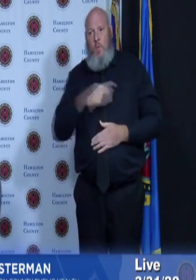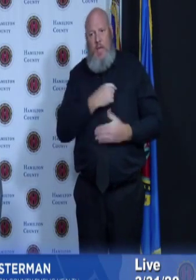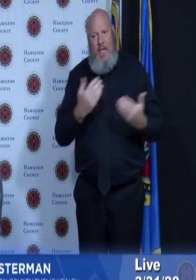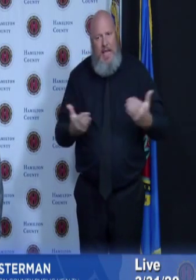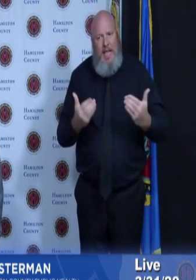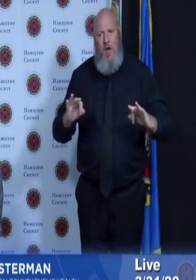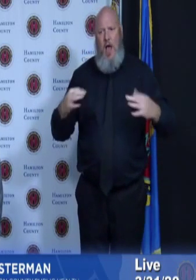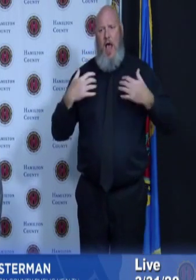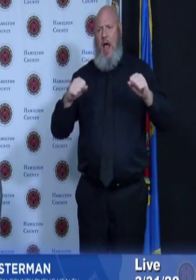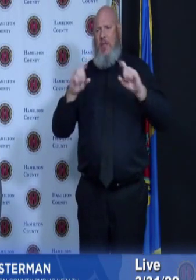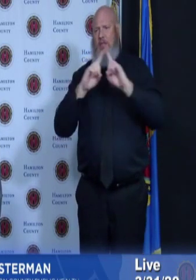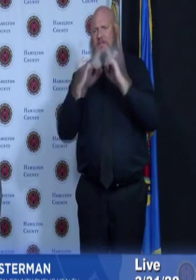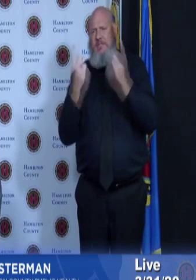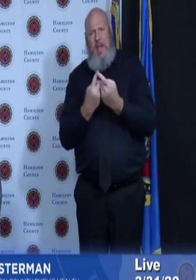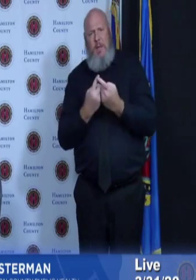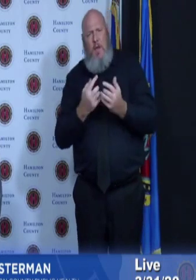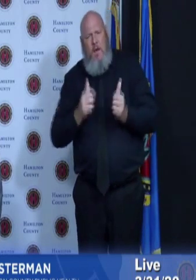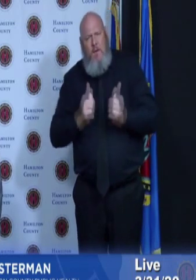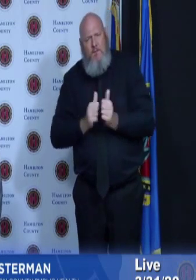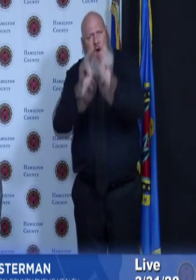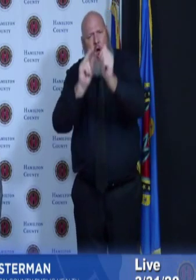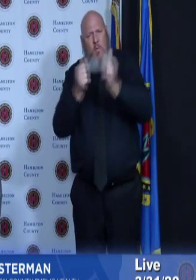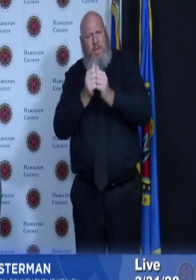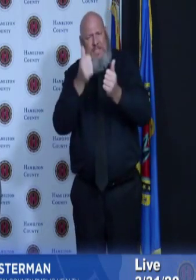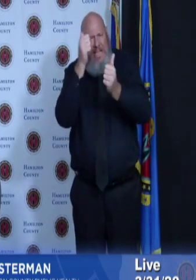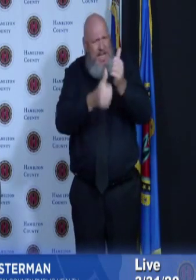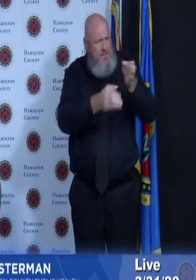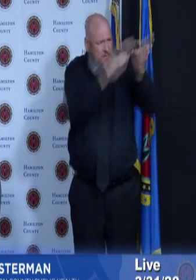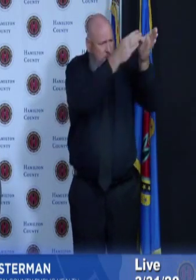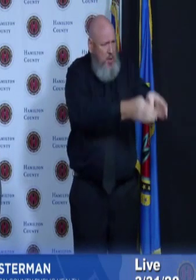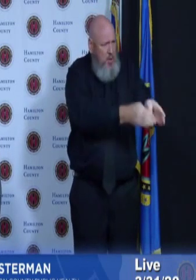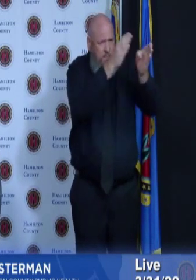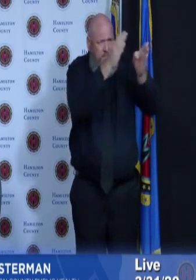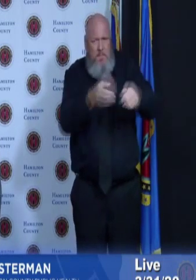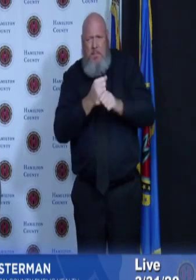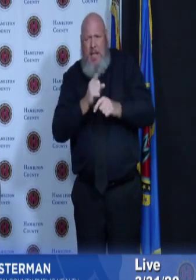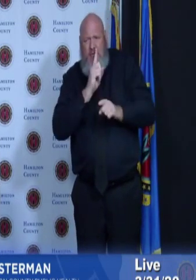busy each each morning we get started on this work and work late in the day until